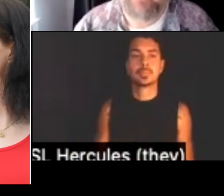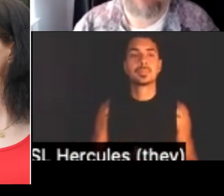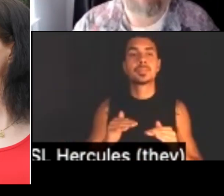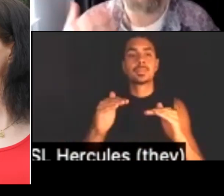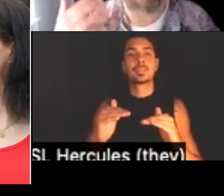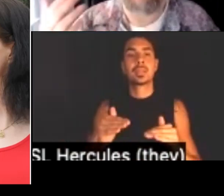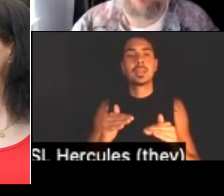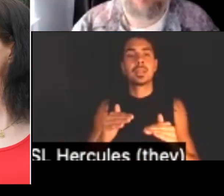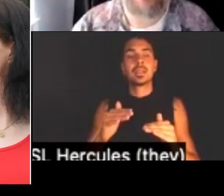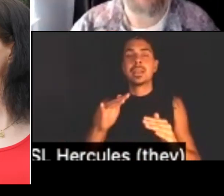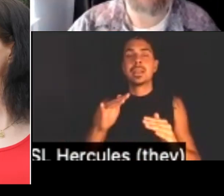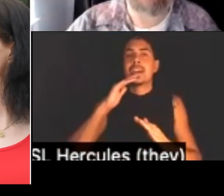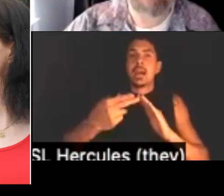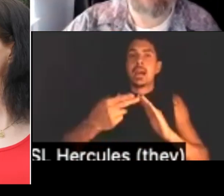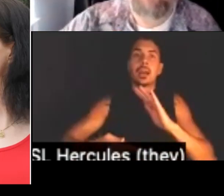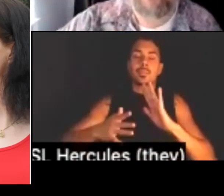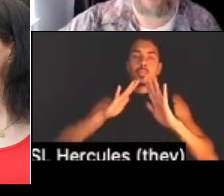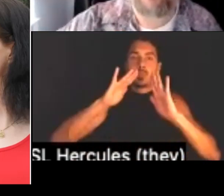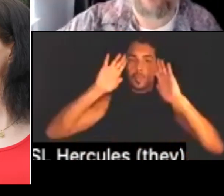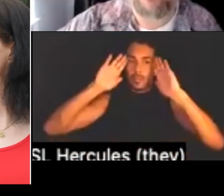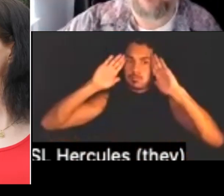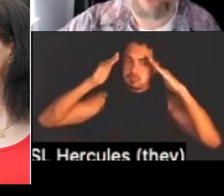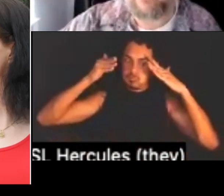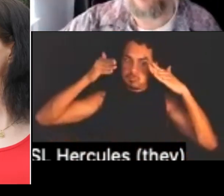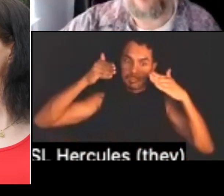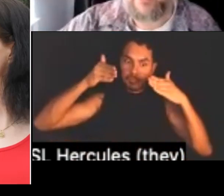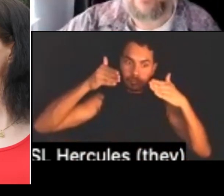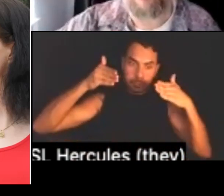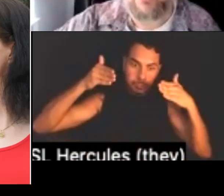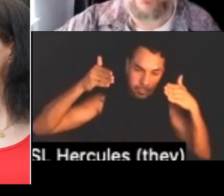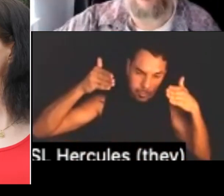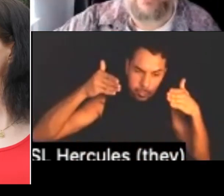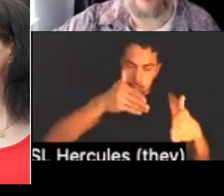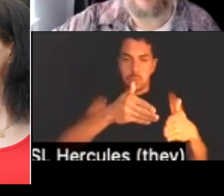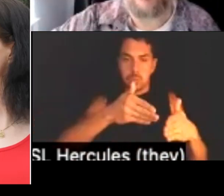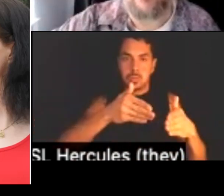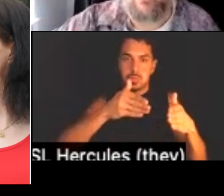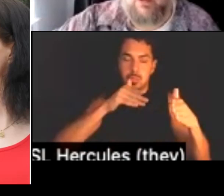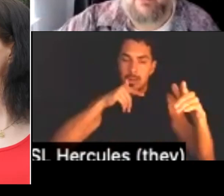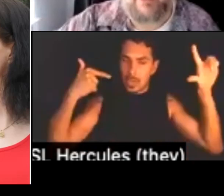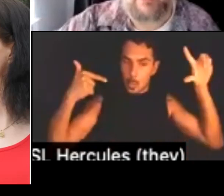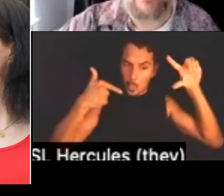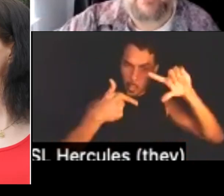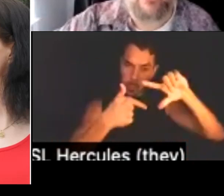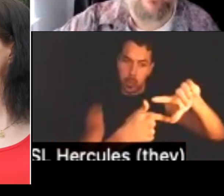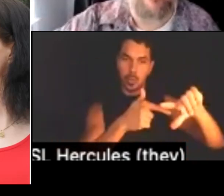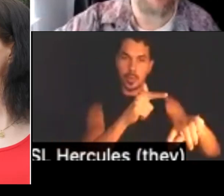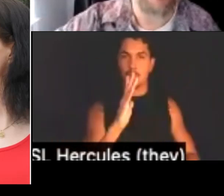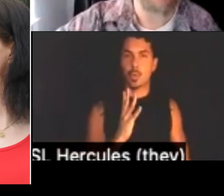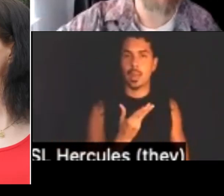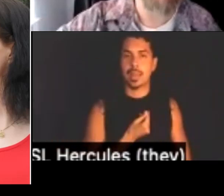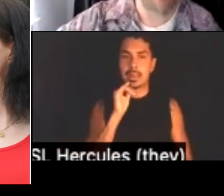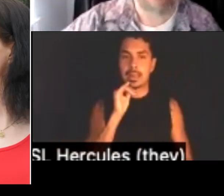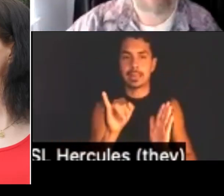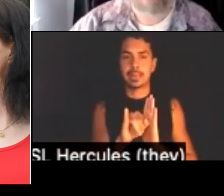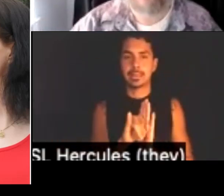So again, not focusing on what that that client really wants to work on in your office.